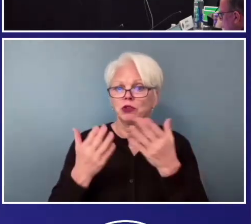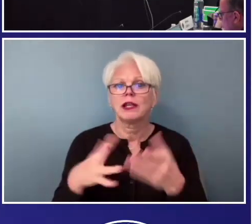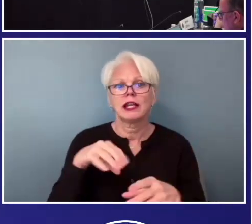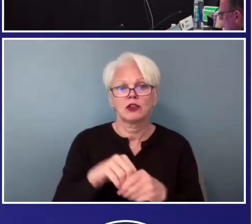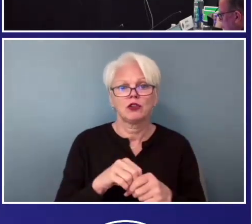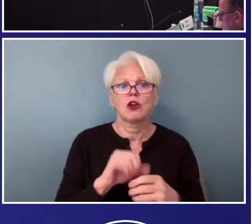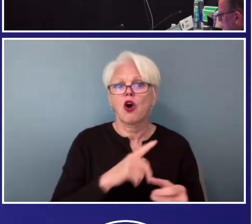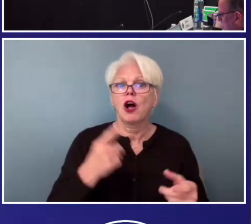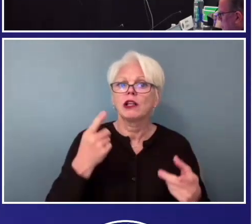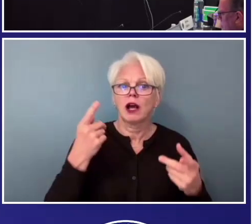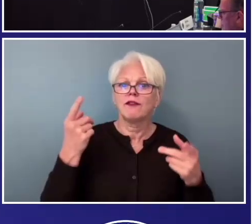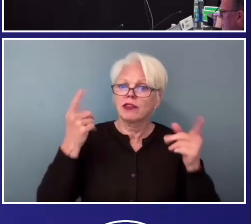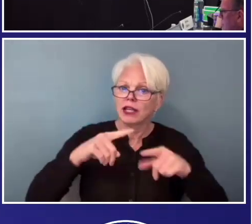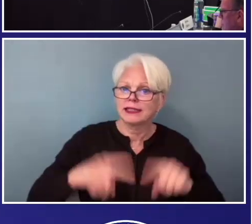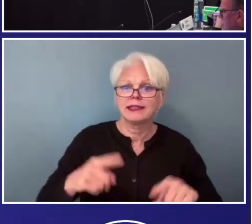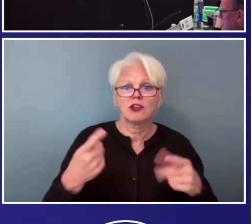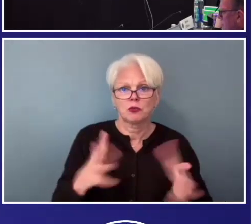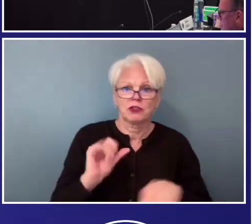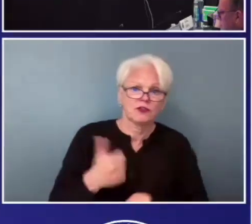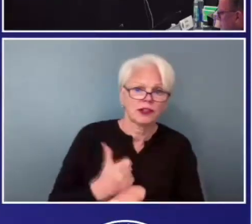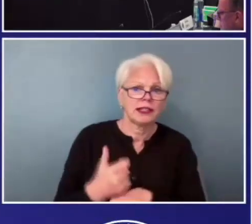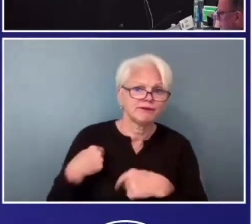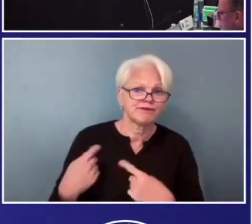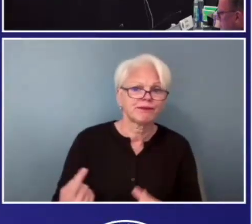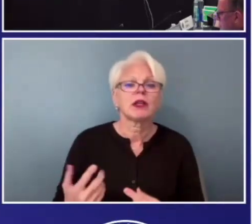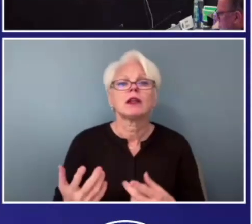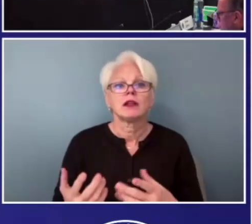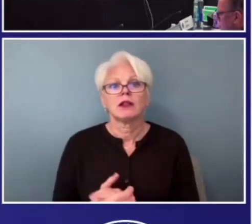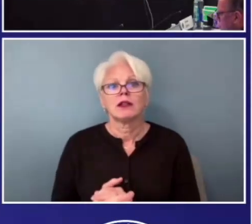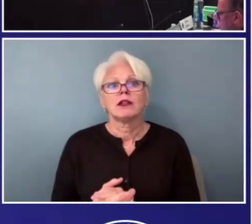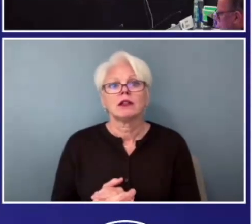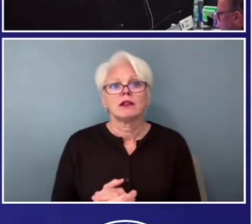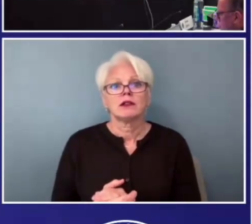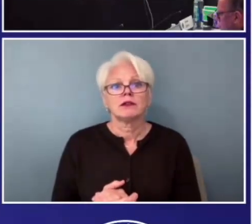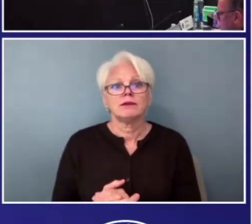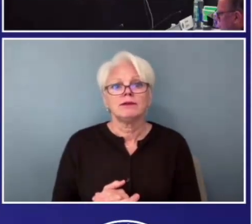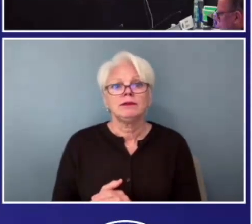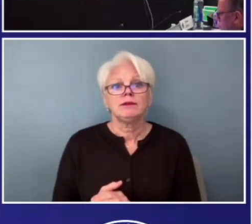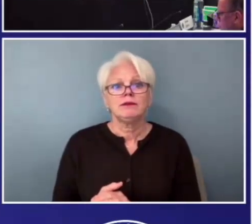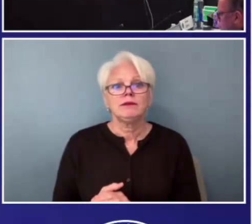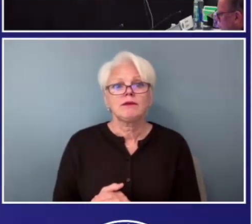concessions that the Department has made. So we will go back and reconsider whether